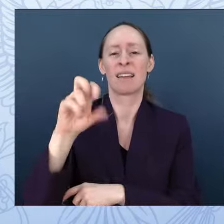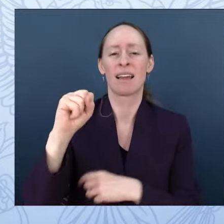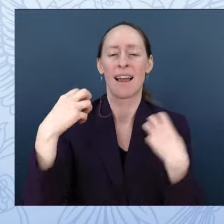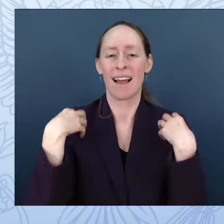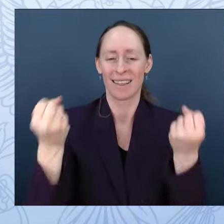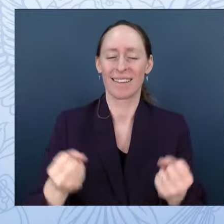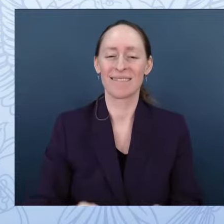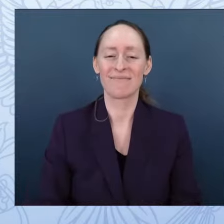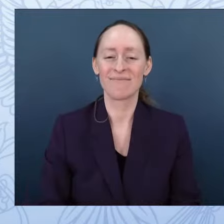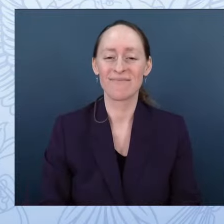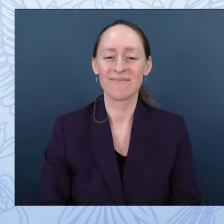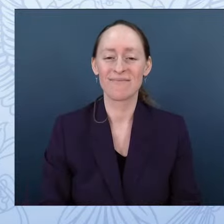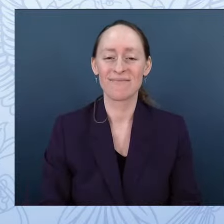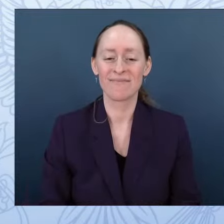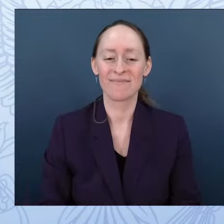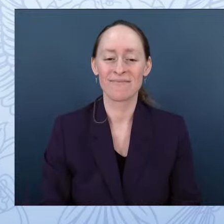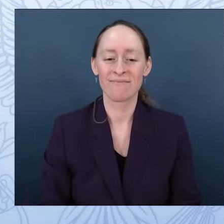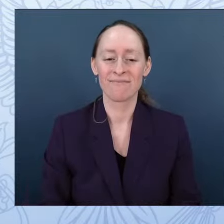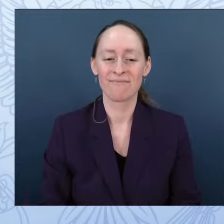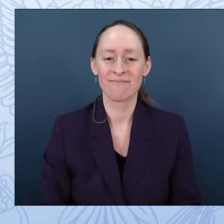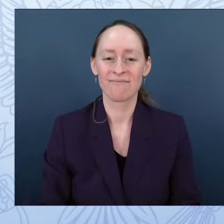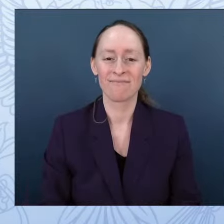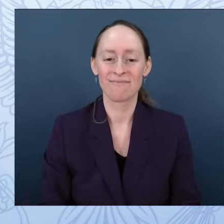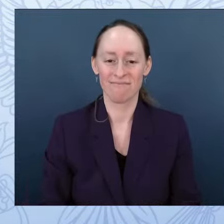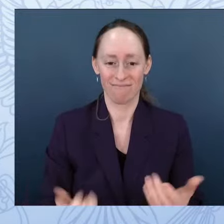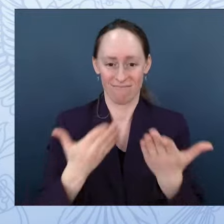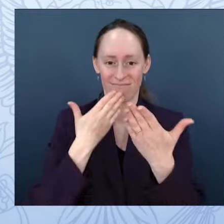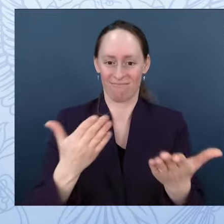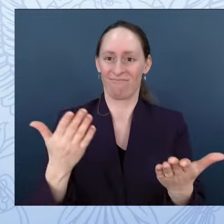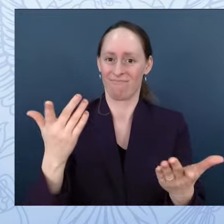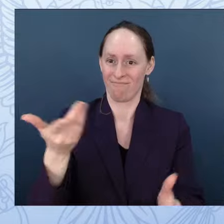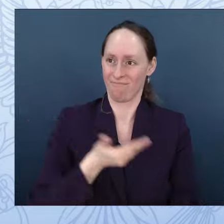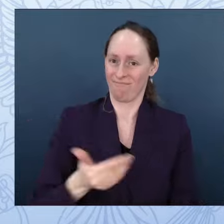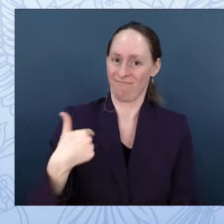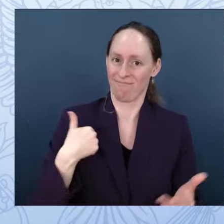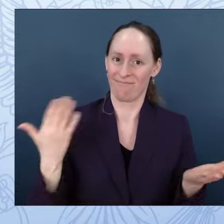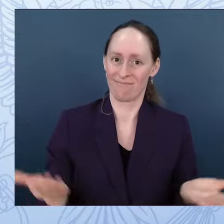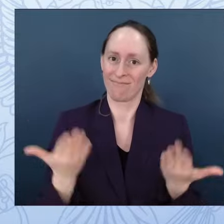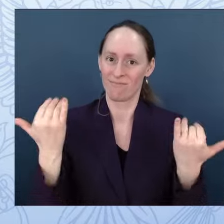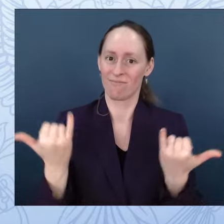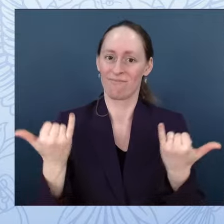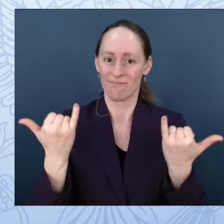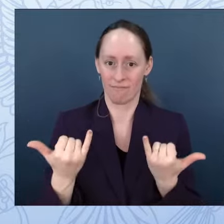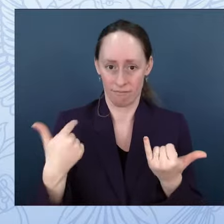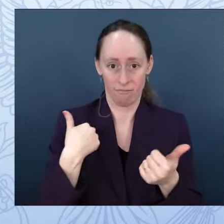for allowing me to be here today. I am the chief medical officer of Aetna, but I'm also a six year cancer survivor.